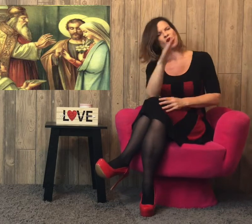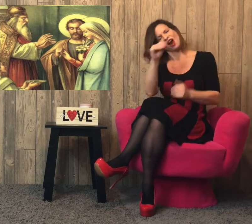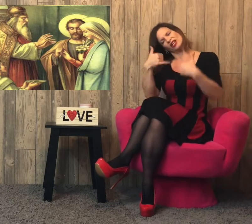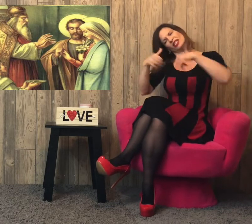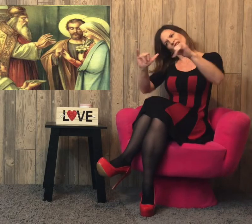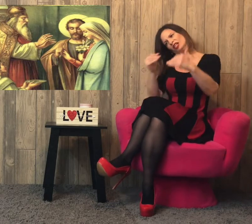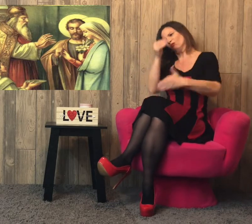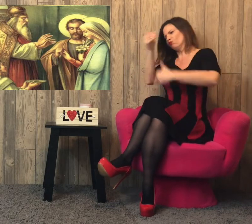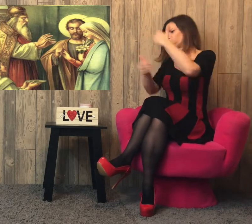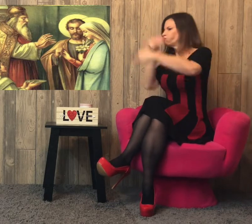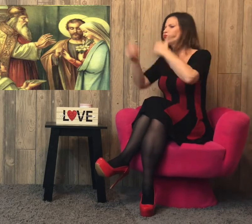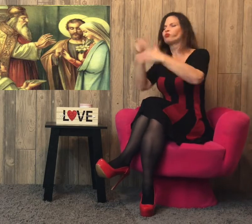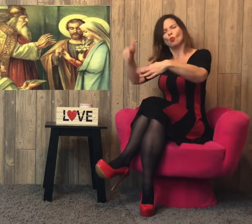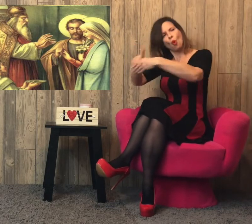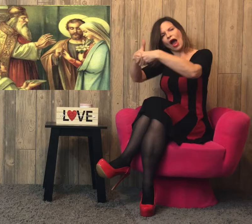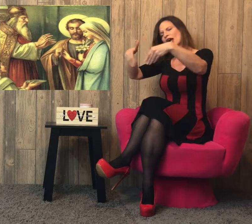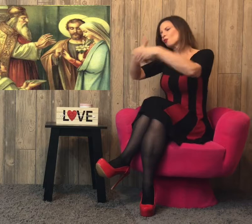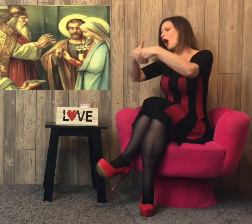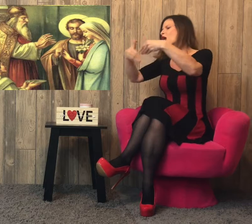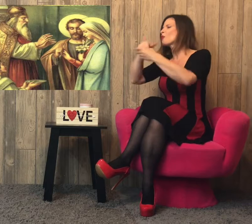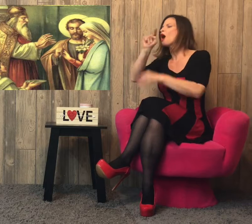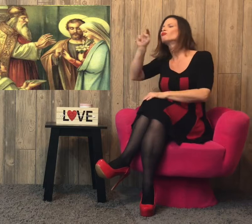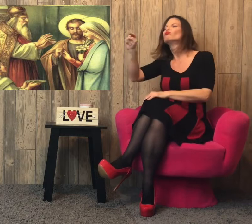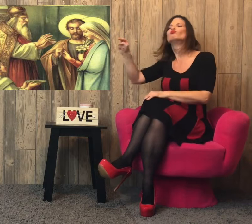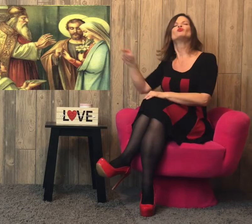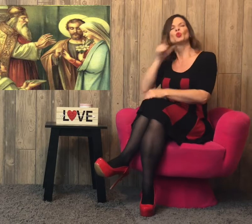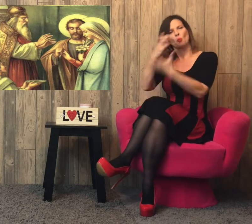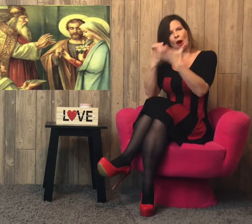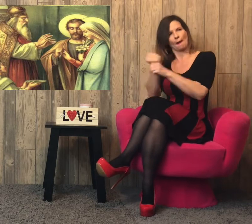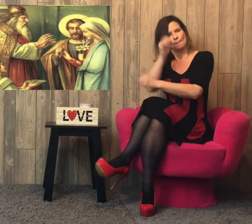He still continued to wed countless of couples who wanted to get married.